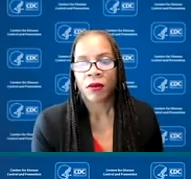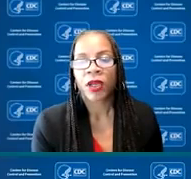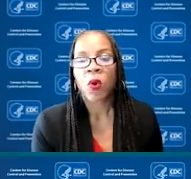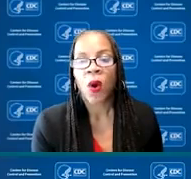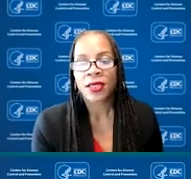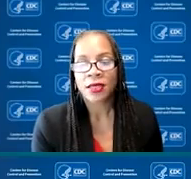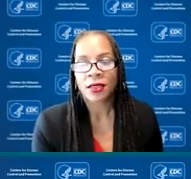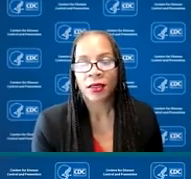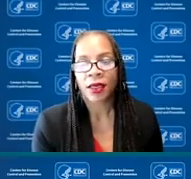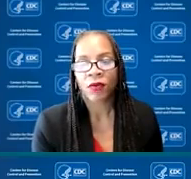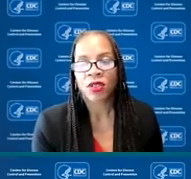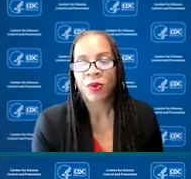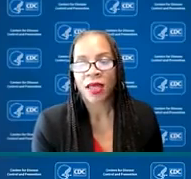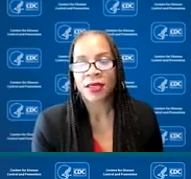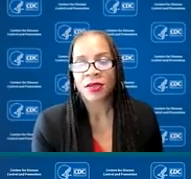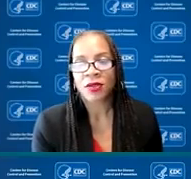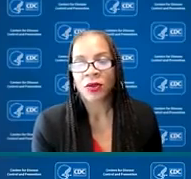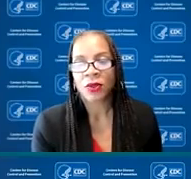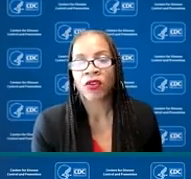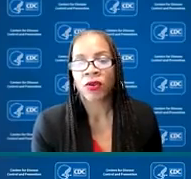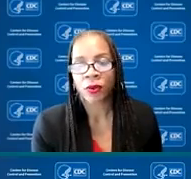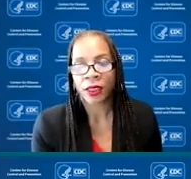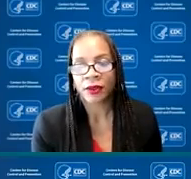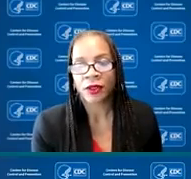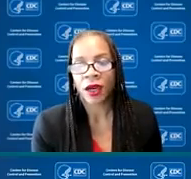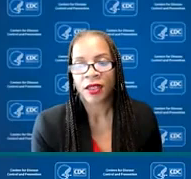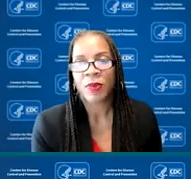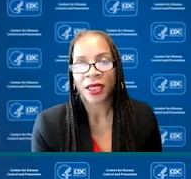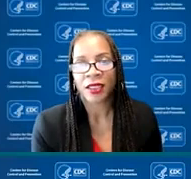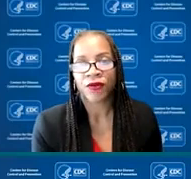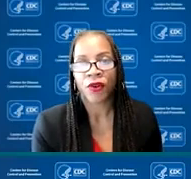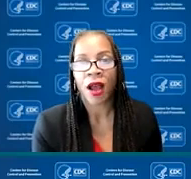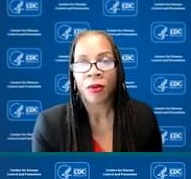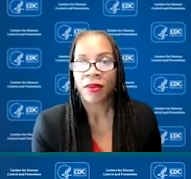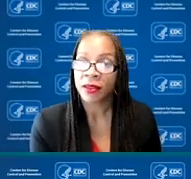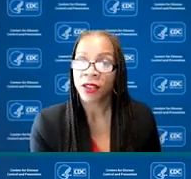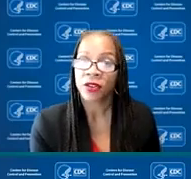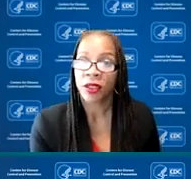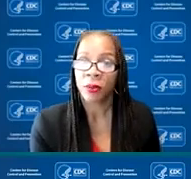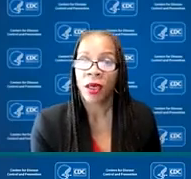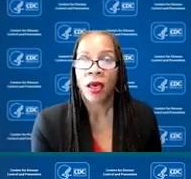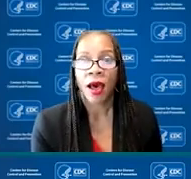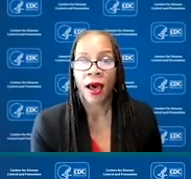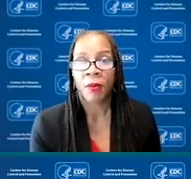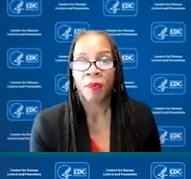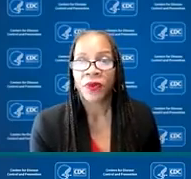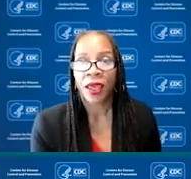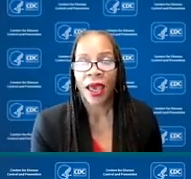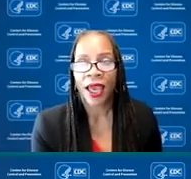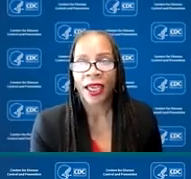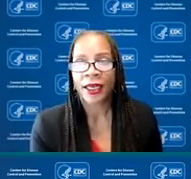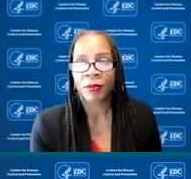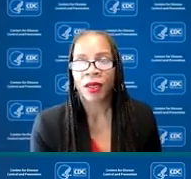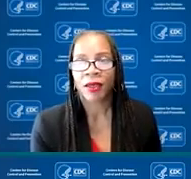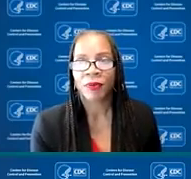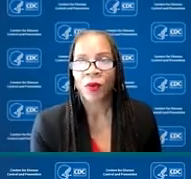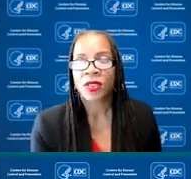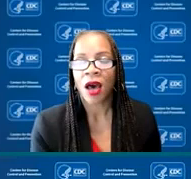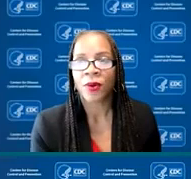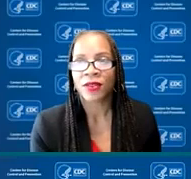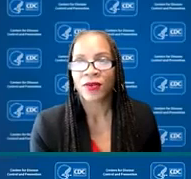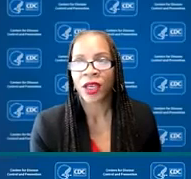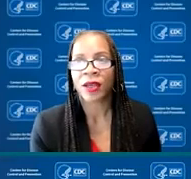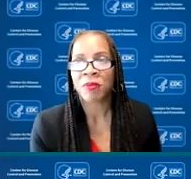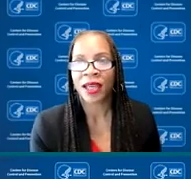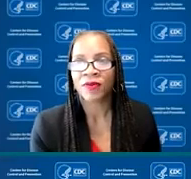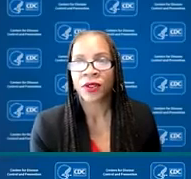request and responses to inquiries are expected from the leadership. I was always very mindful